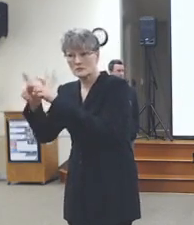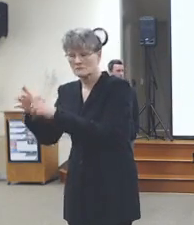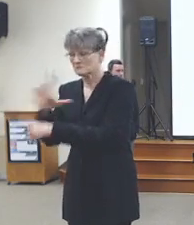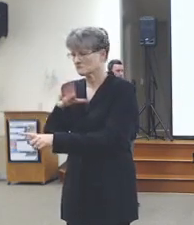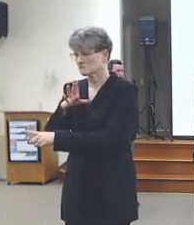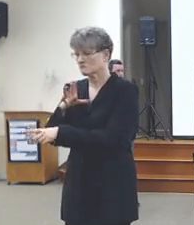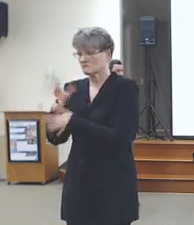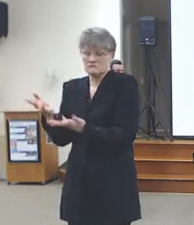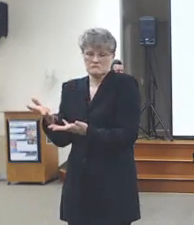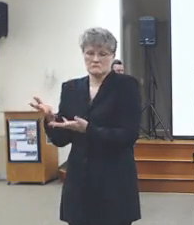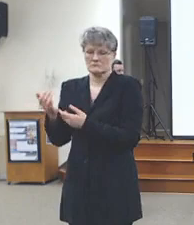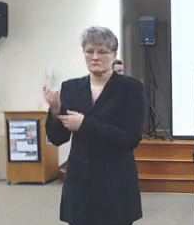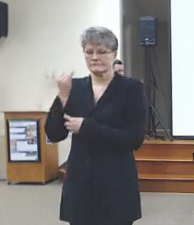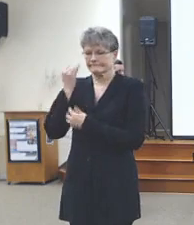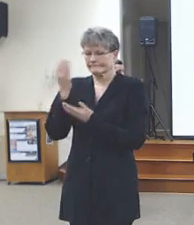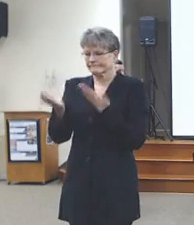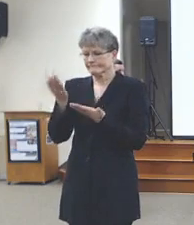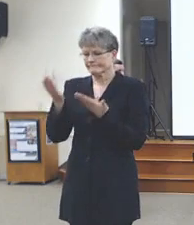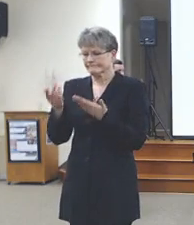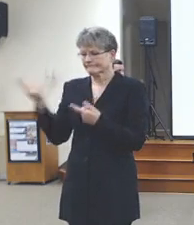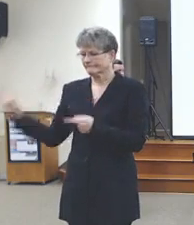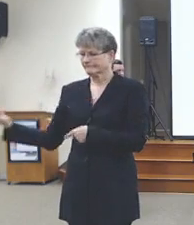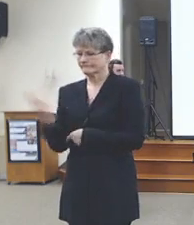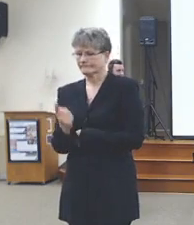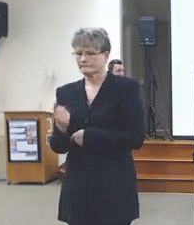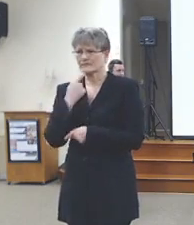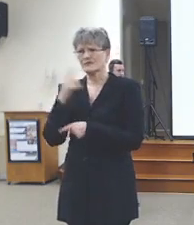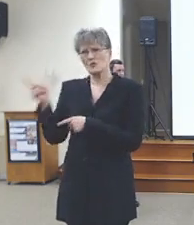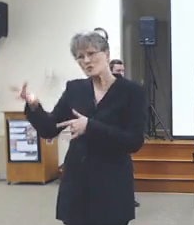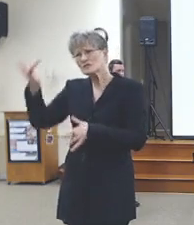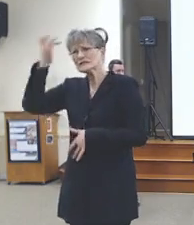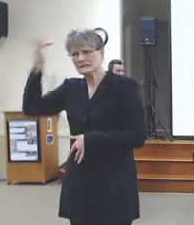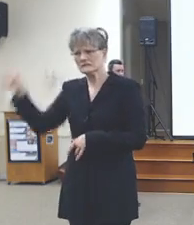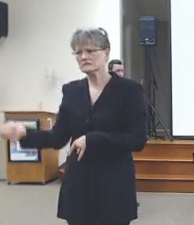person and gosh they're they're terribly sick and I really think that we need to